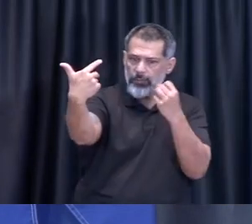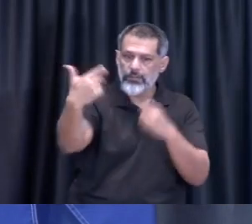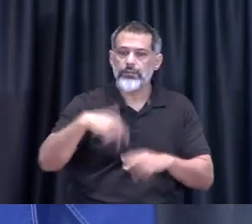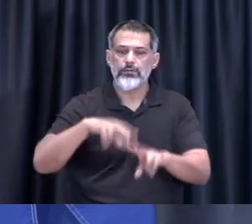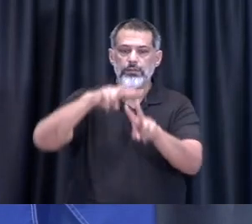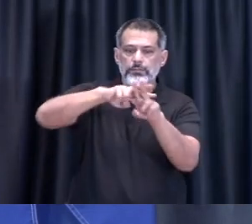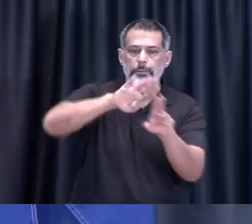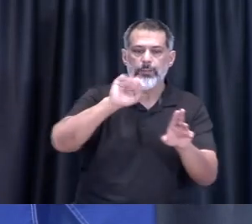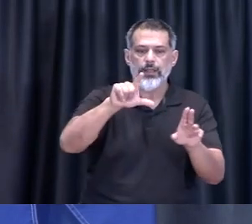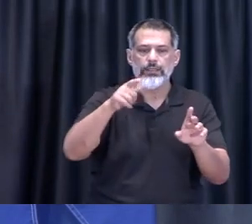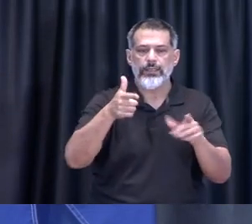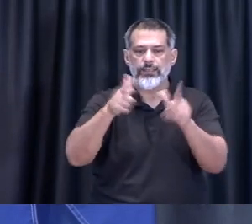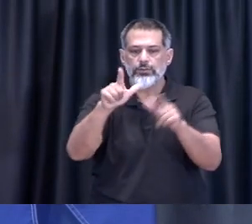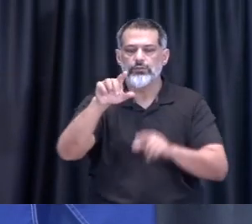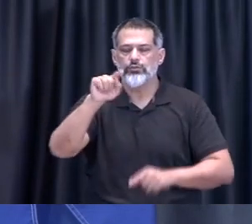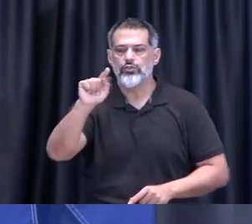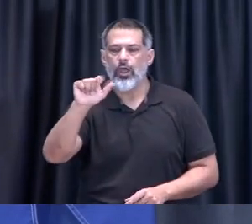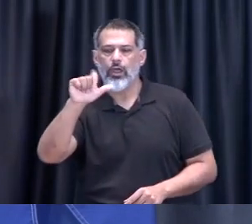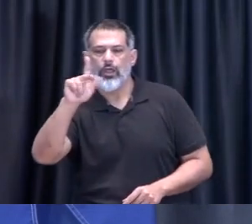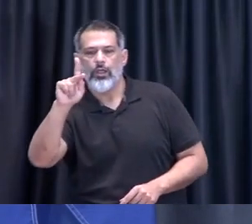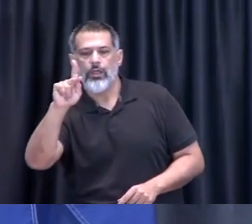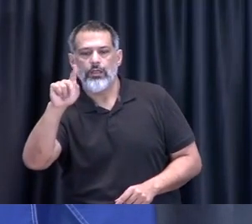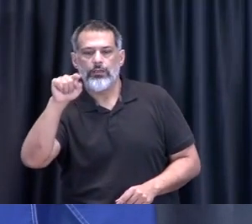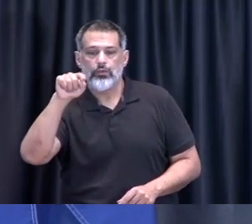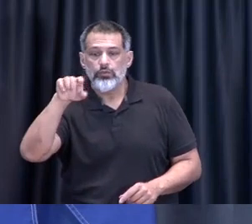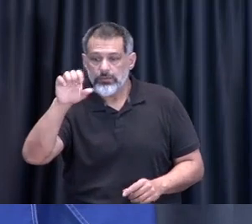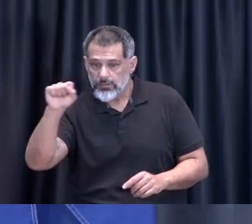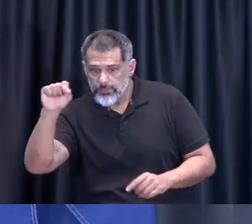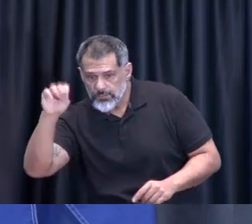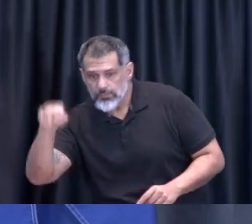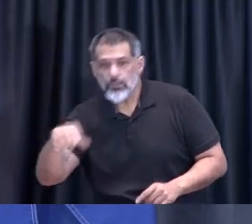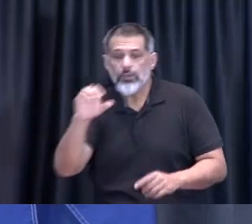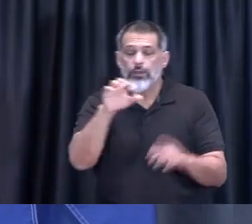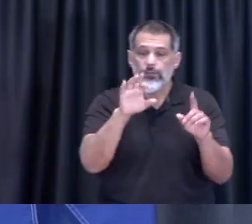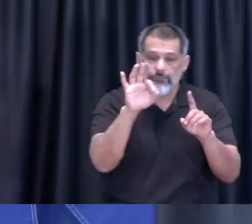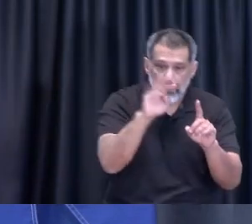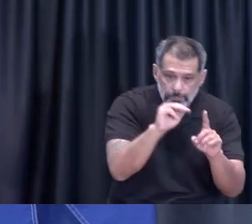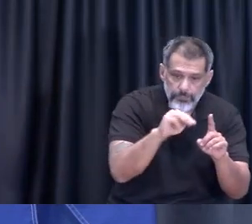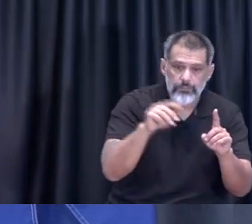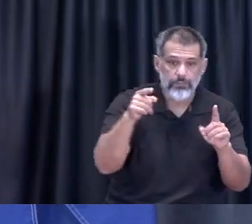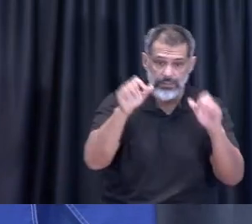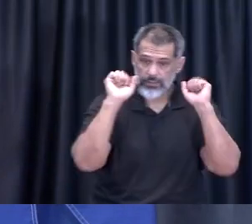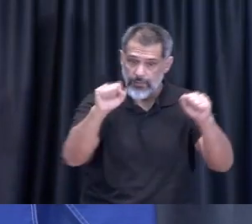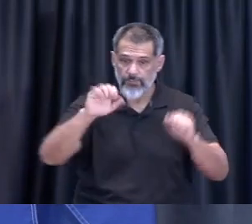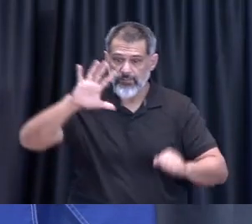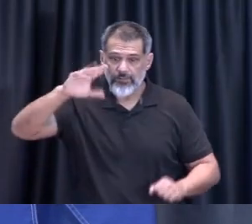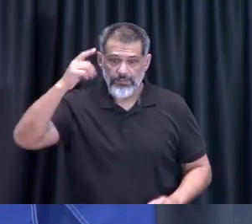Social media video of you and each of their Facebook frame or Snapchat lens.